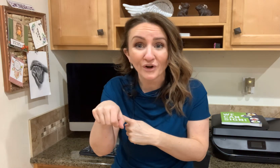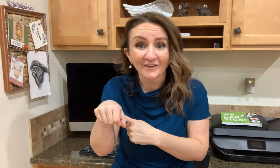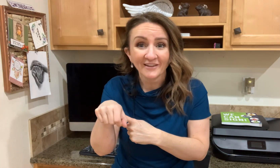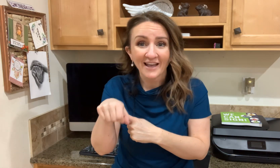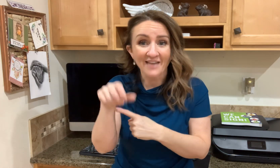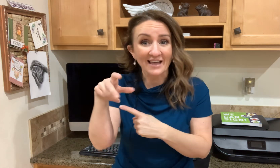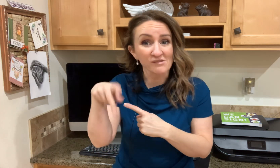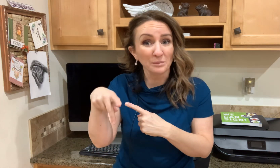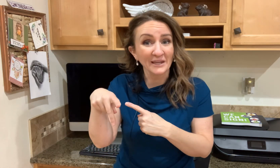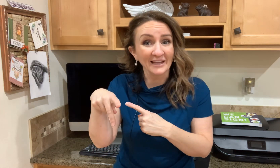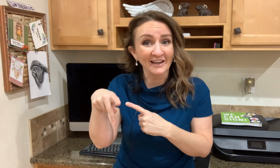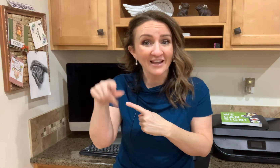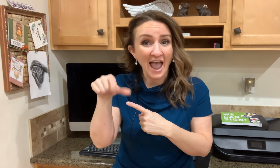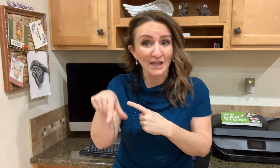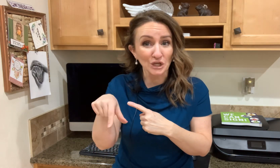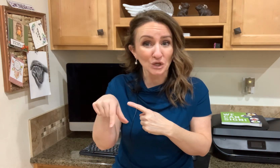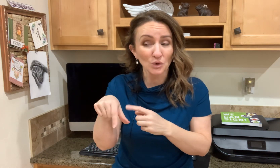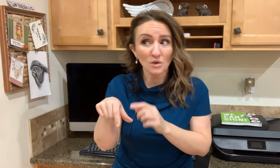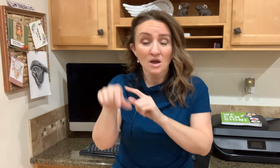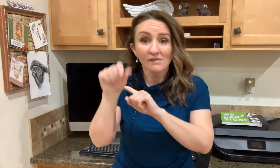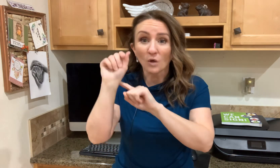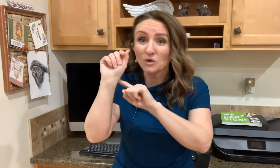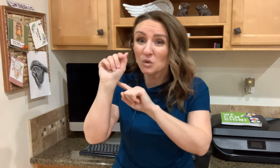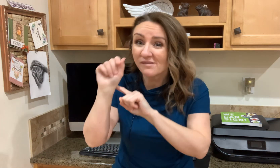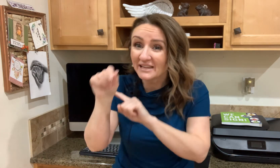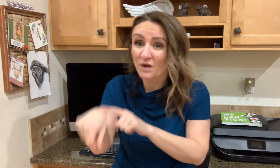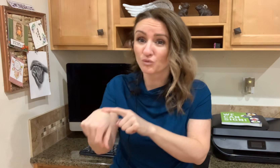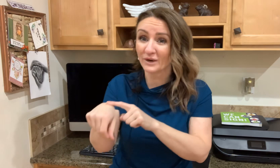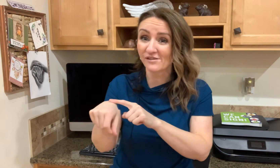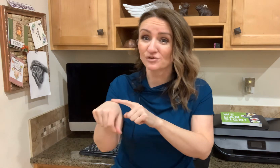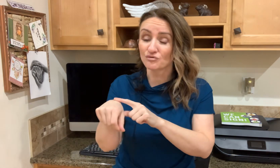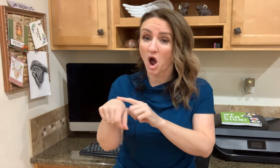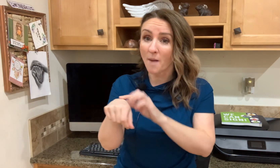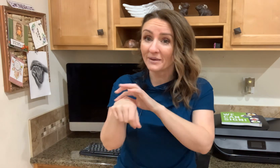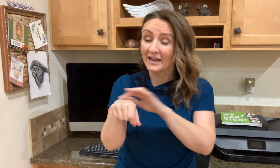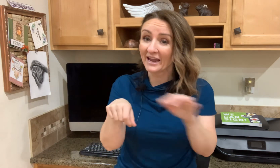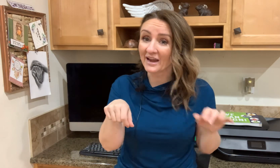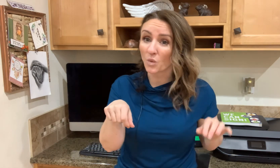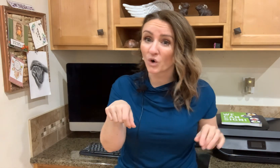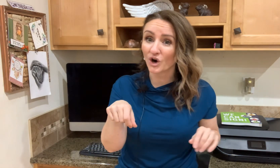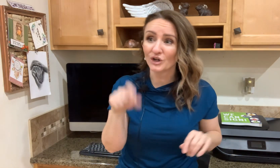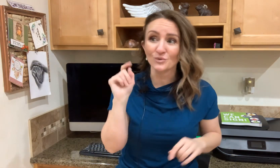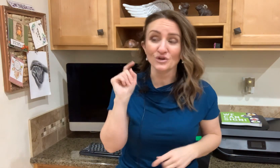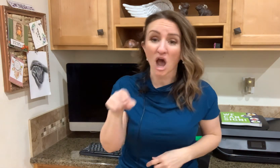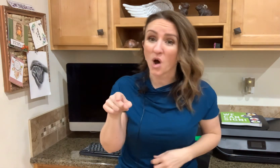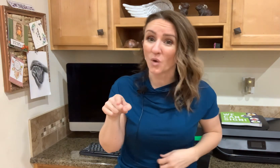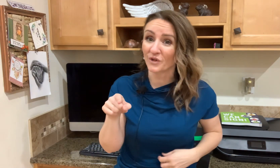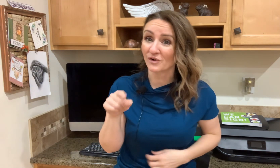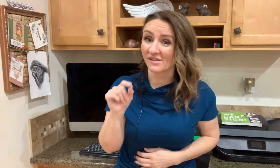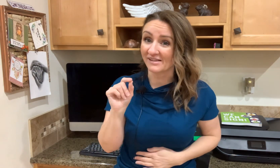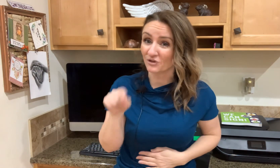and that's P and Q, so if you see a wrist drop in a word ,you know there's either a